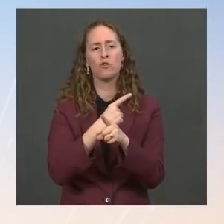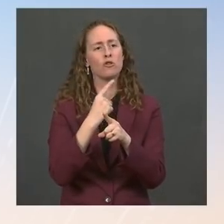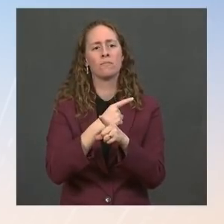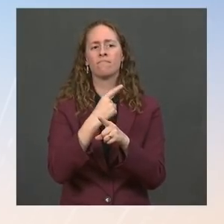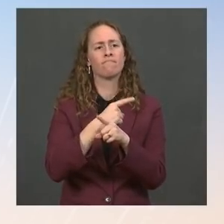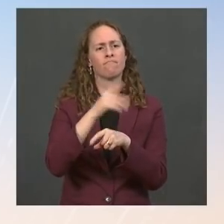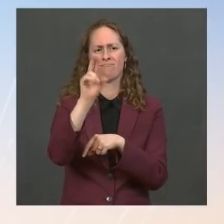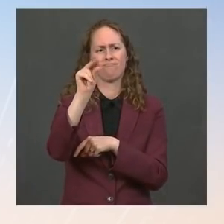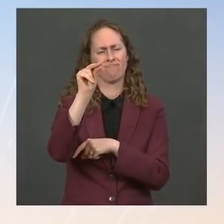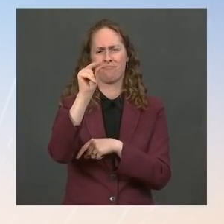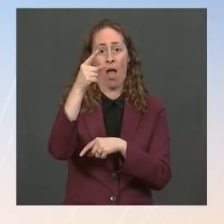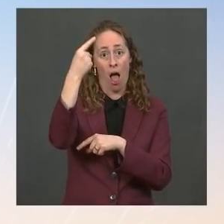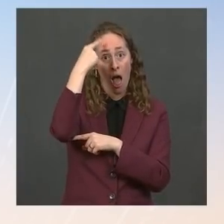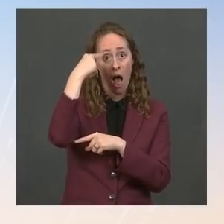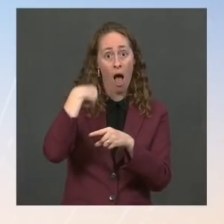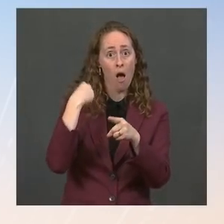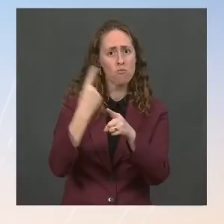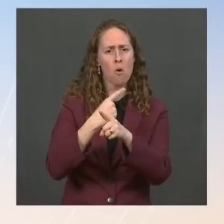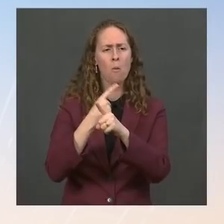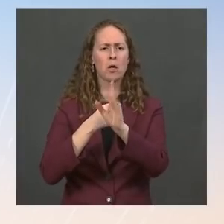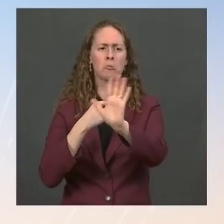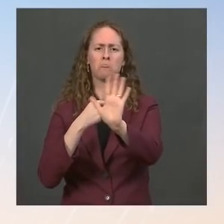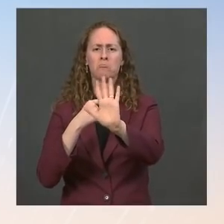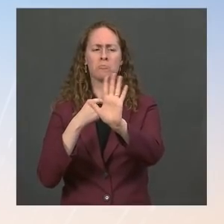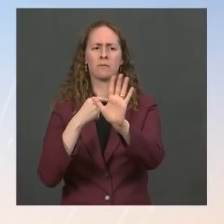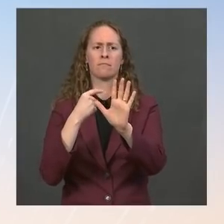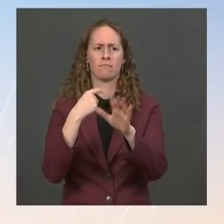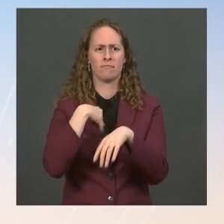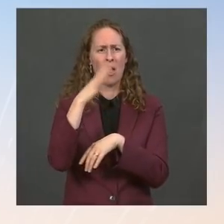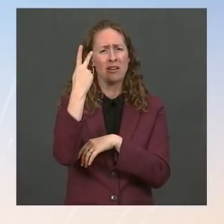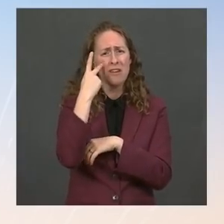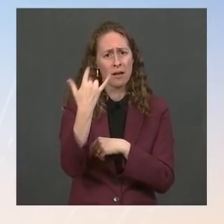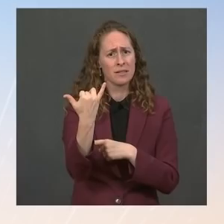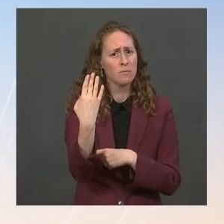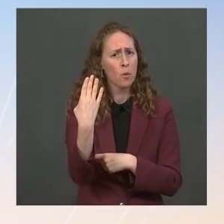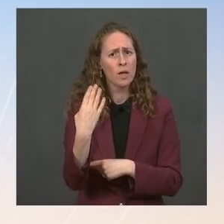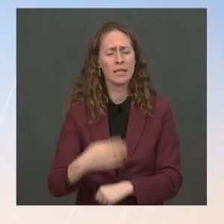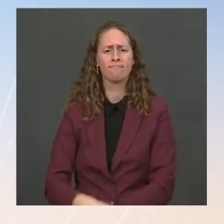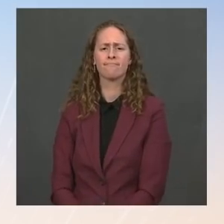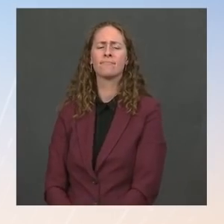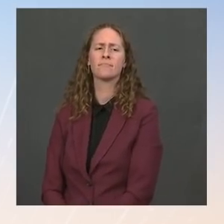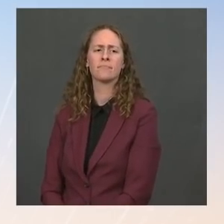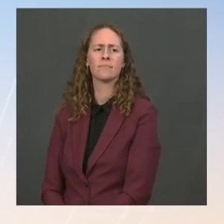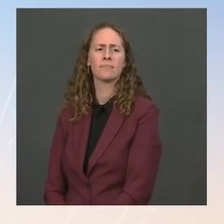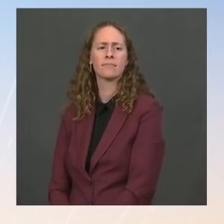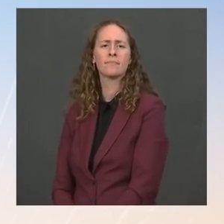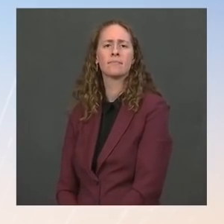But we've just seen the footage short -- earlier this morning. The Press: And if I could also ask -- I was talking to Haitian American advocates this weekend.